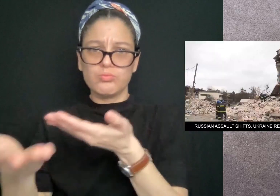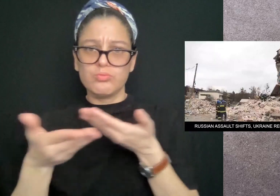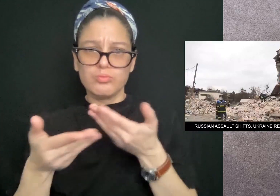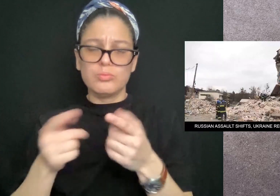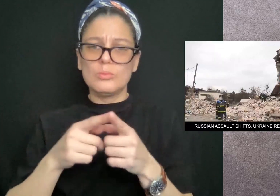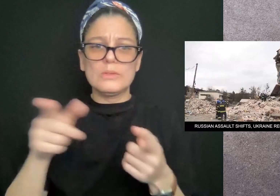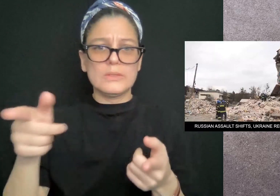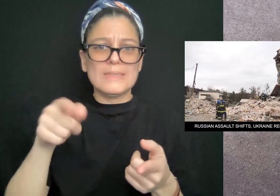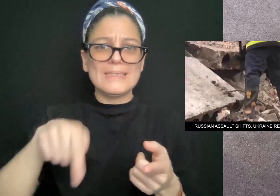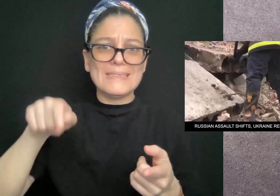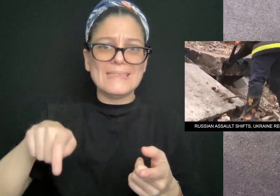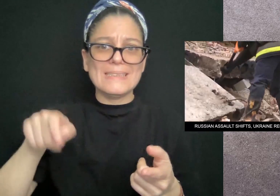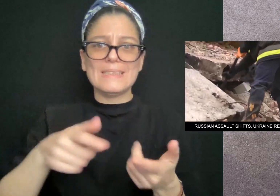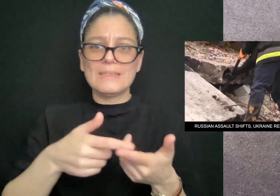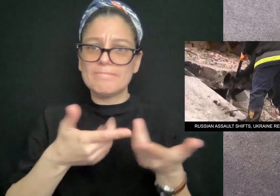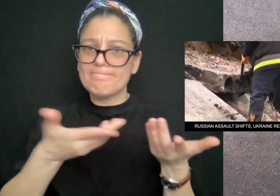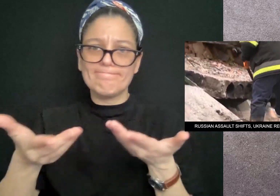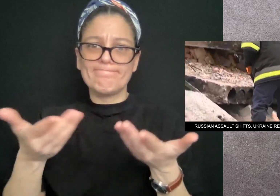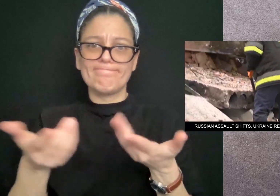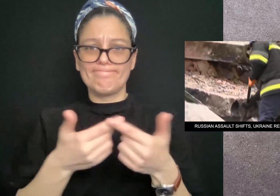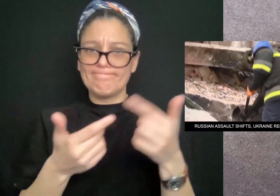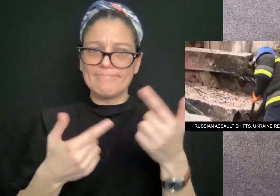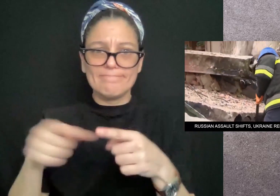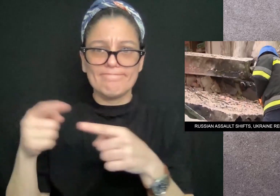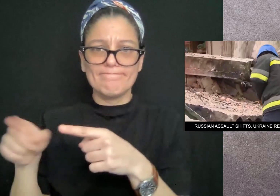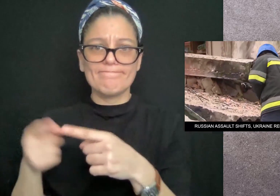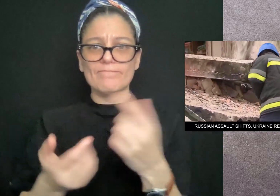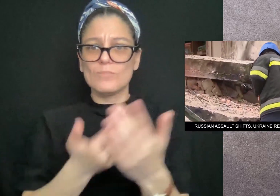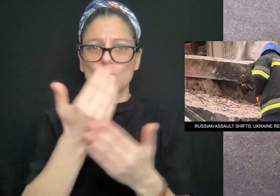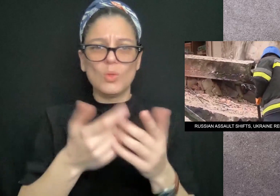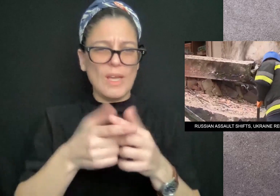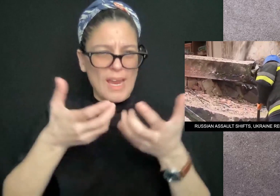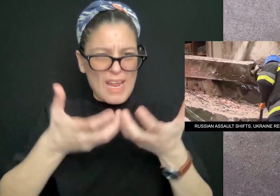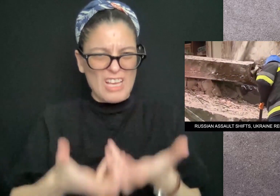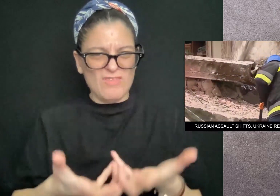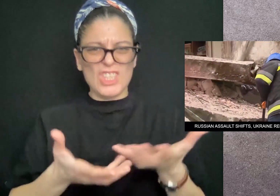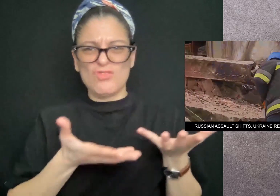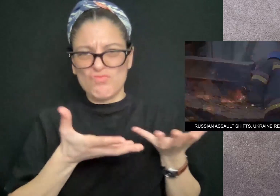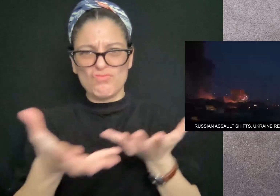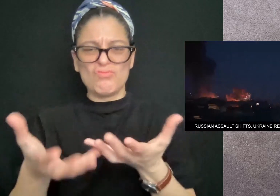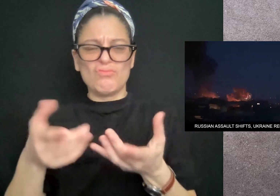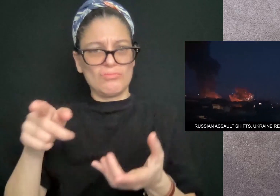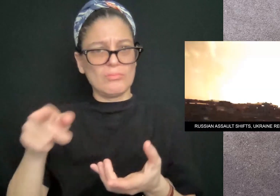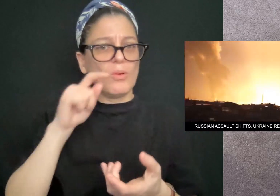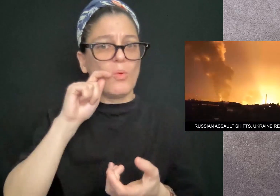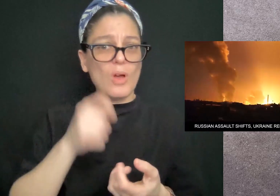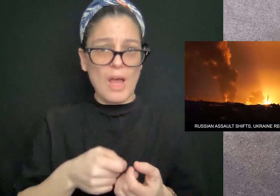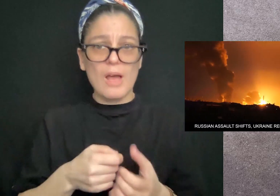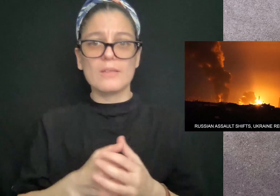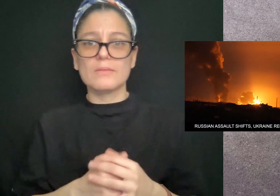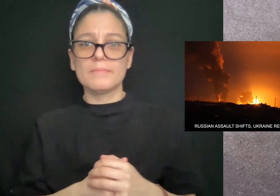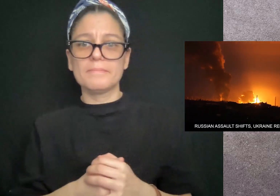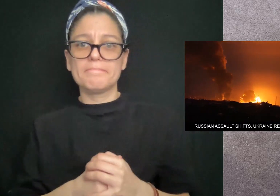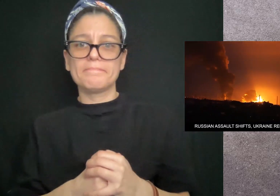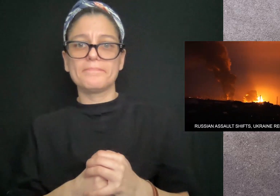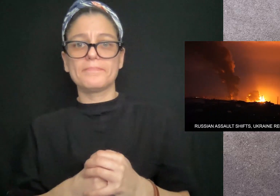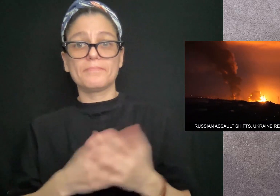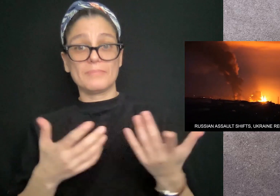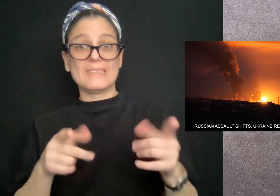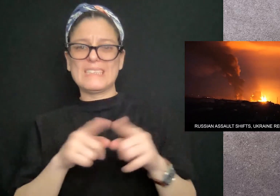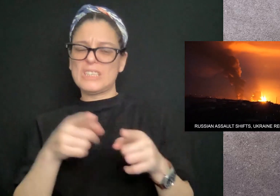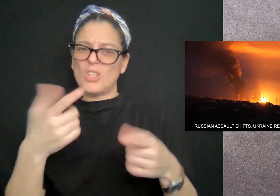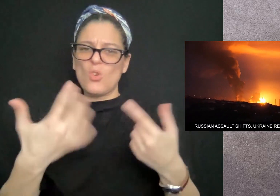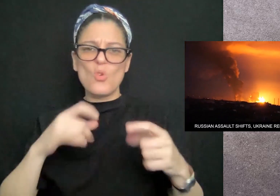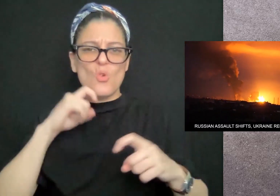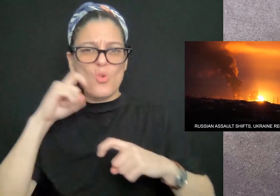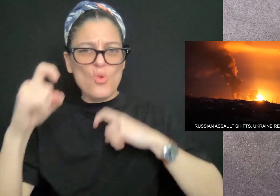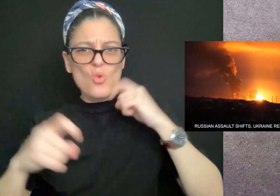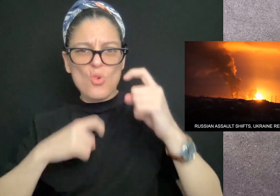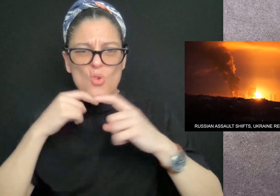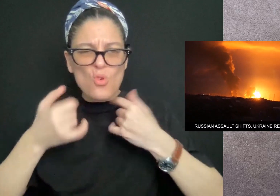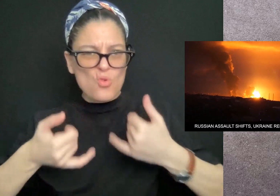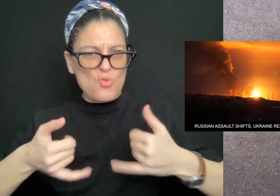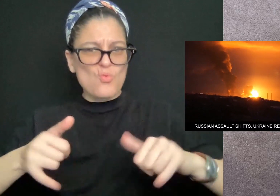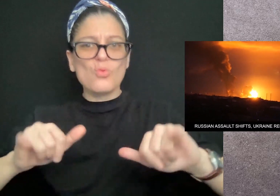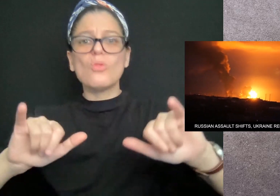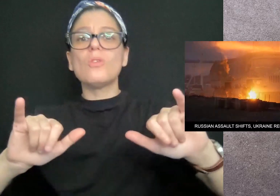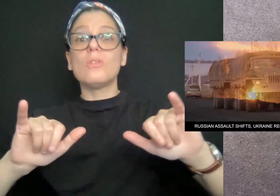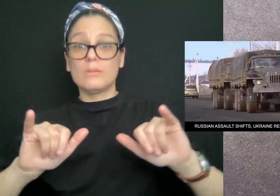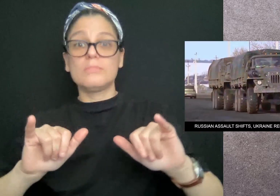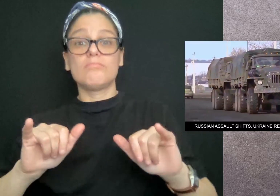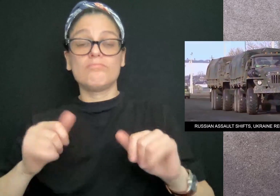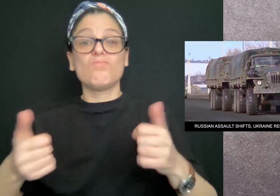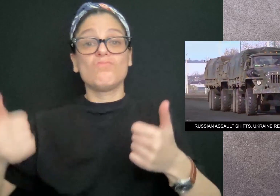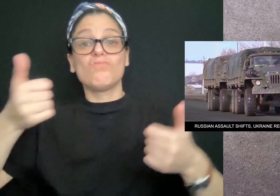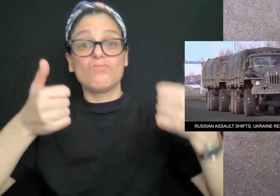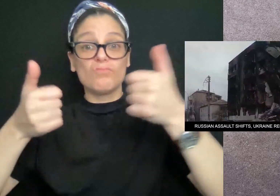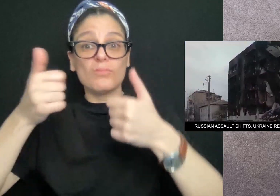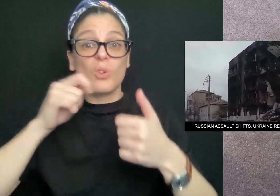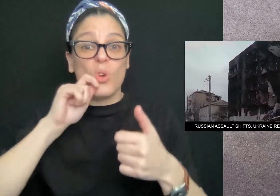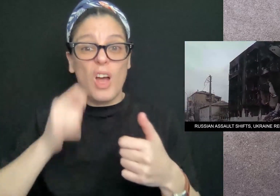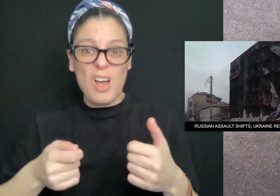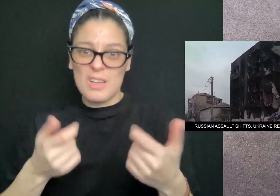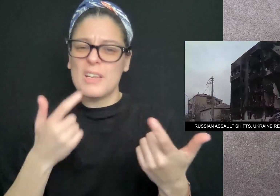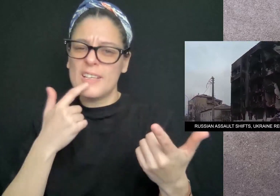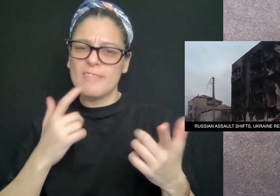members agreed to supply new and heavier equipment to Ukraine